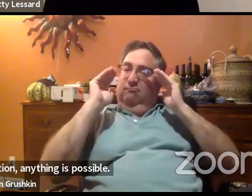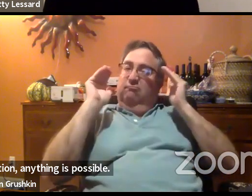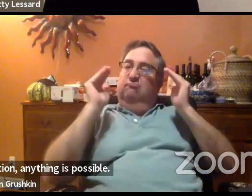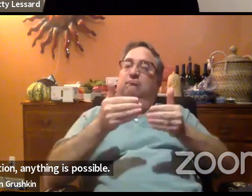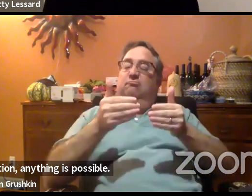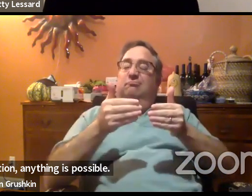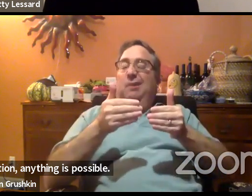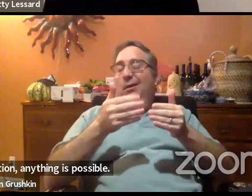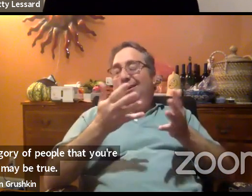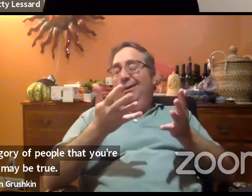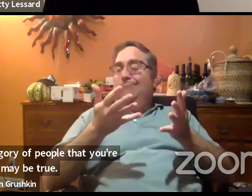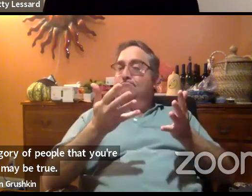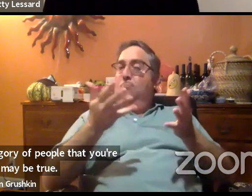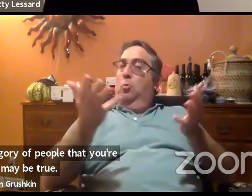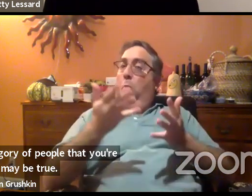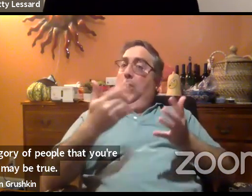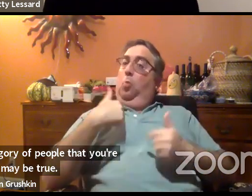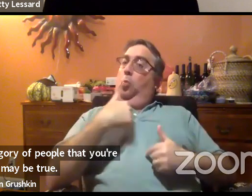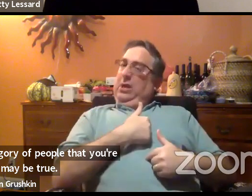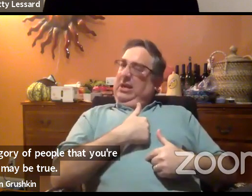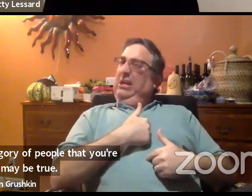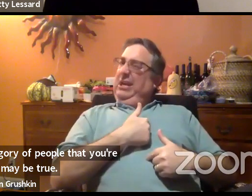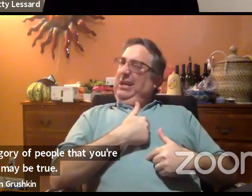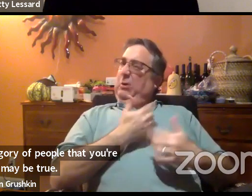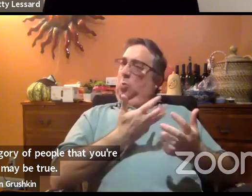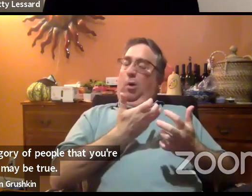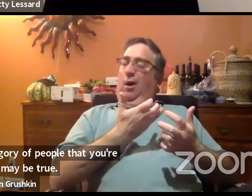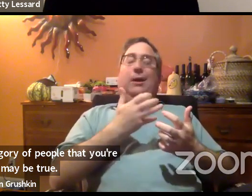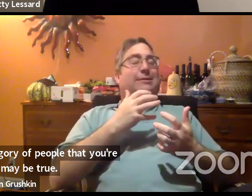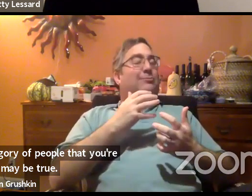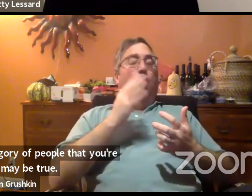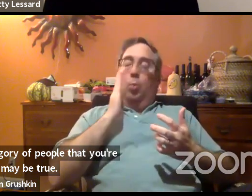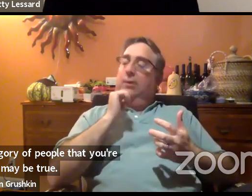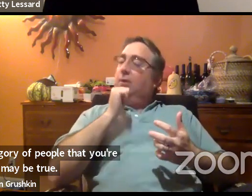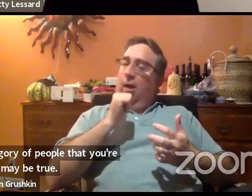possible. But, I think for the specific I guess if you have the motivation, anything is category of people that you're talking about that may be true.